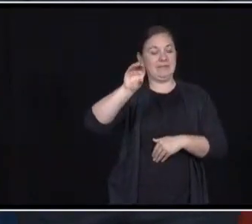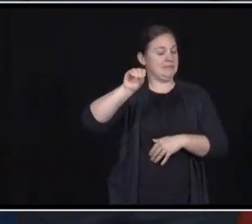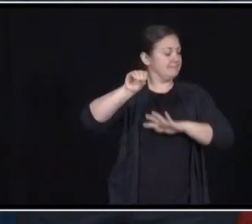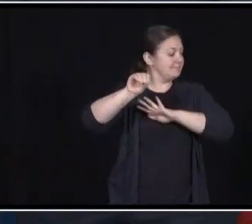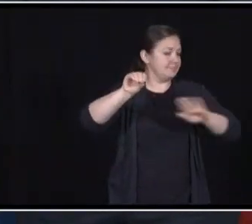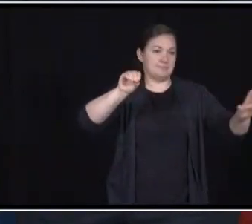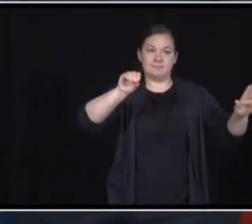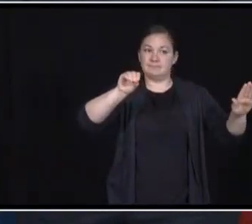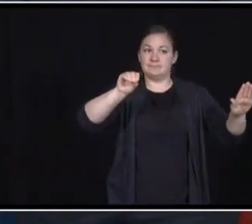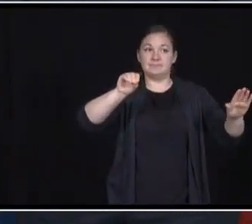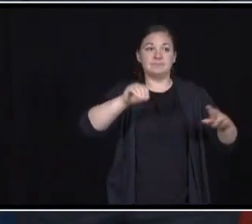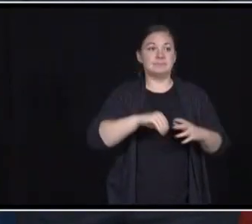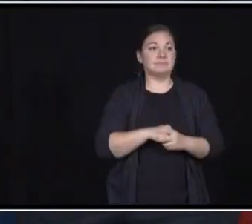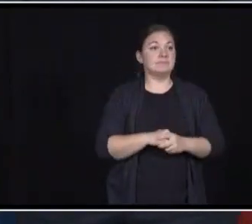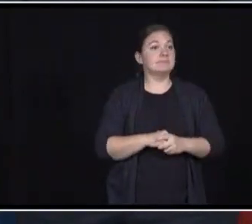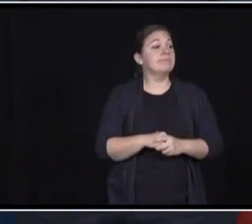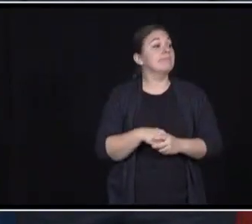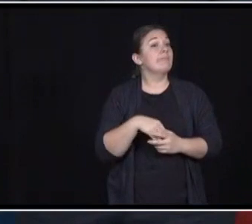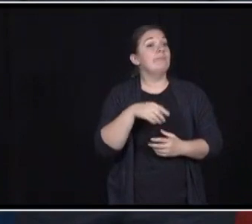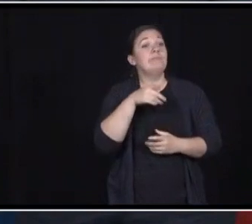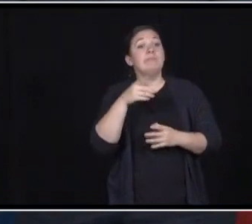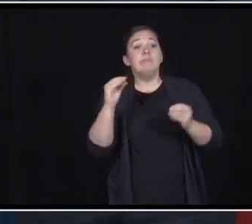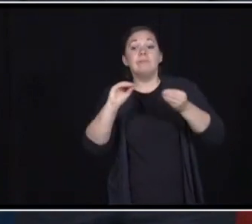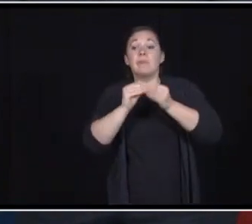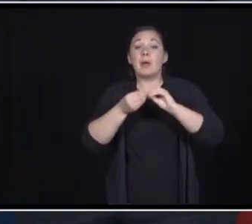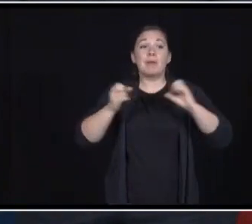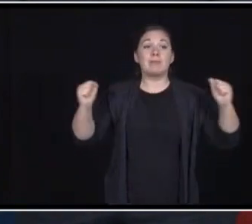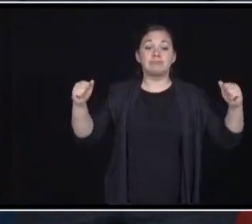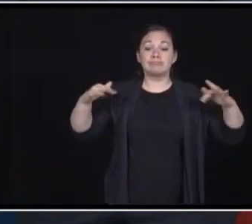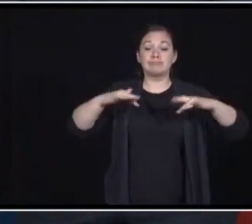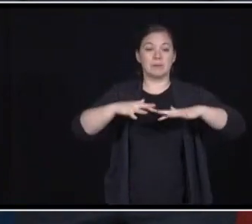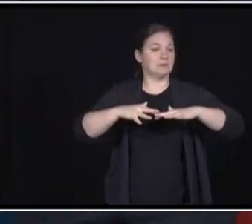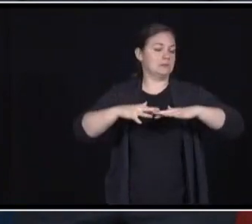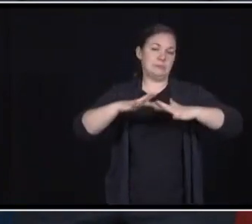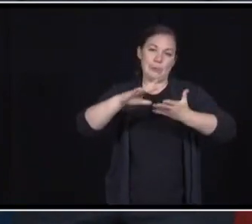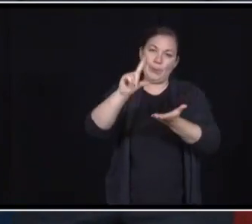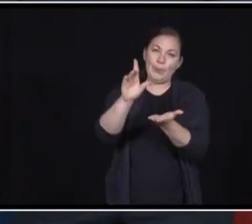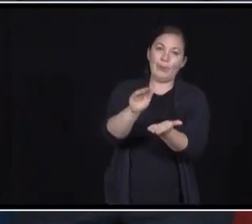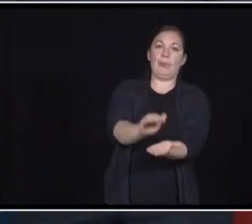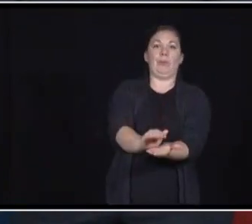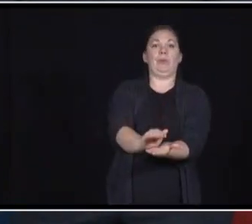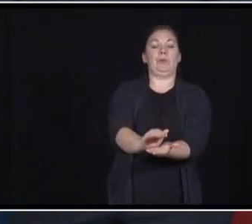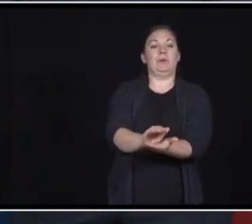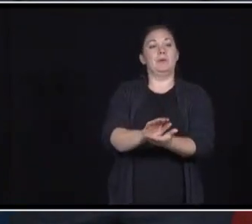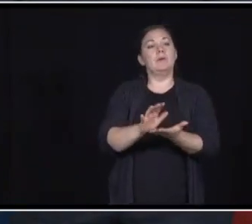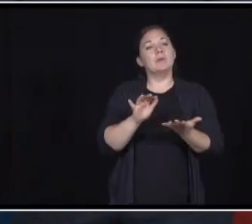Centre down to a total of 50. An institution to cover that off as well, as we